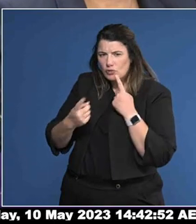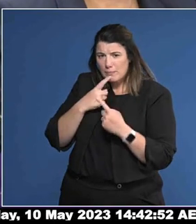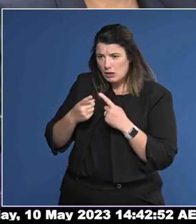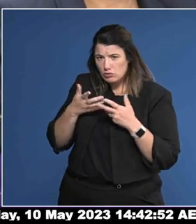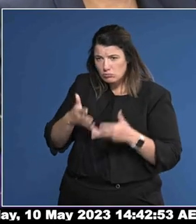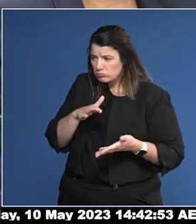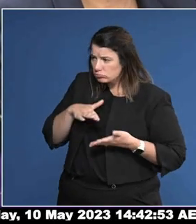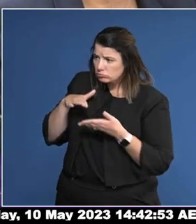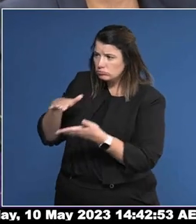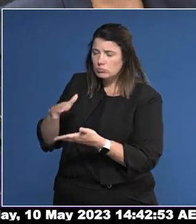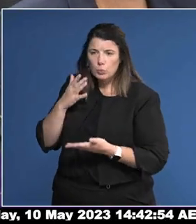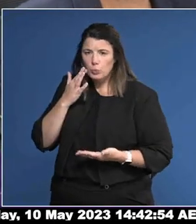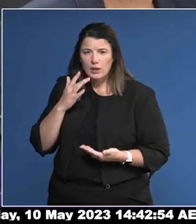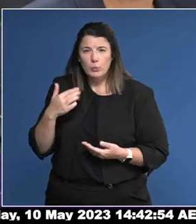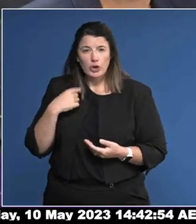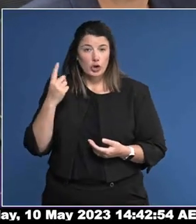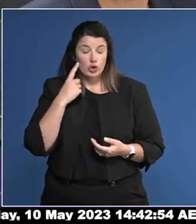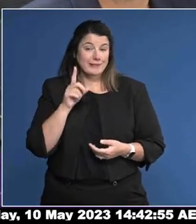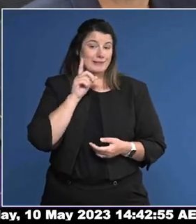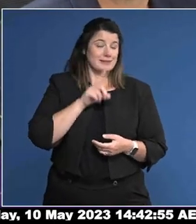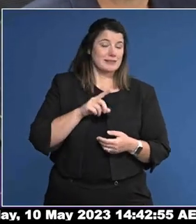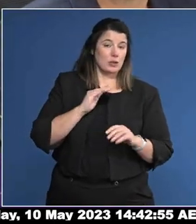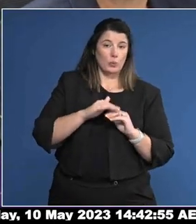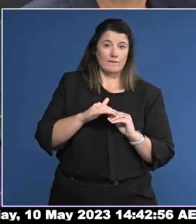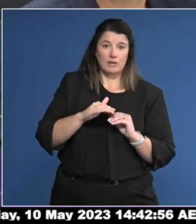QFCC? We've heard some evidence yesterday about the nature of the information that it